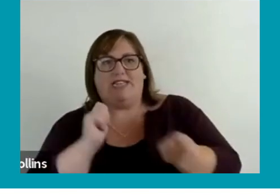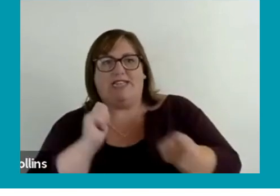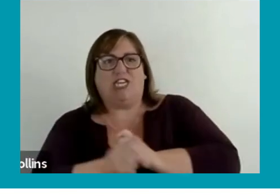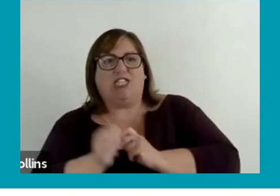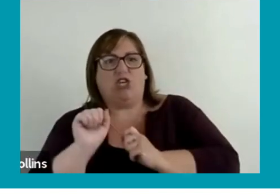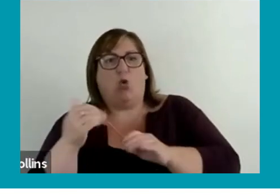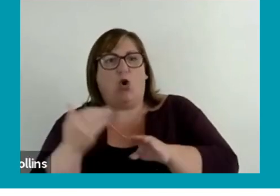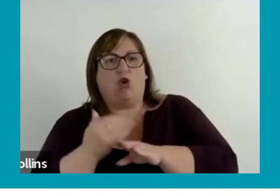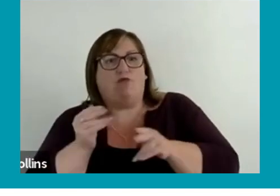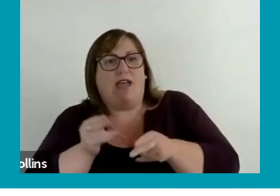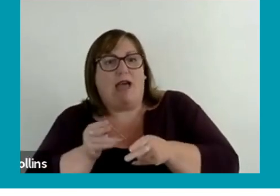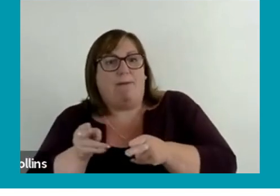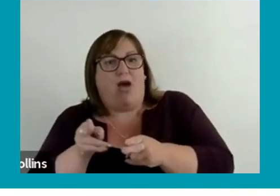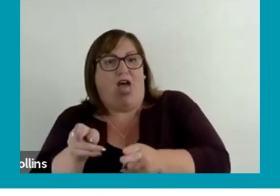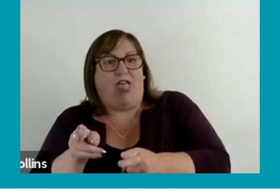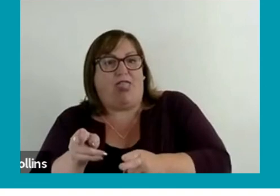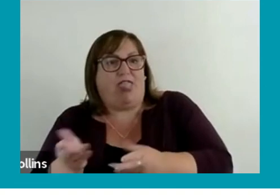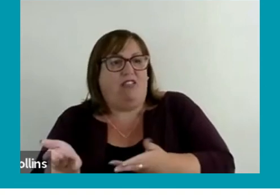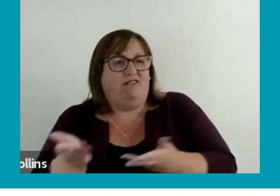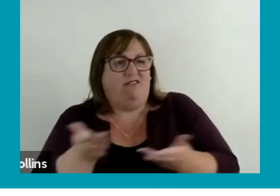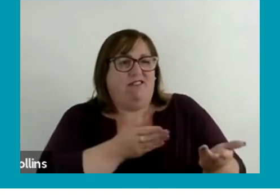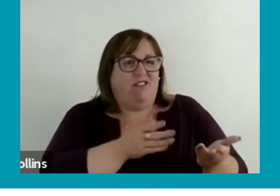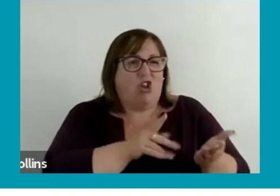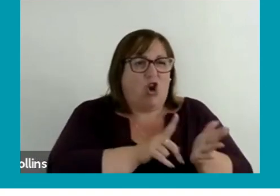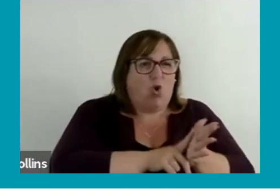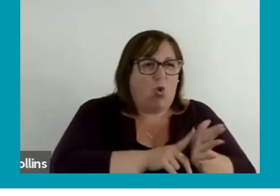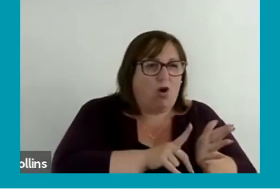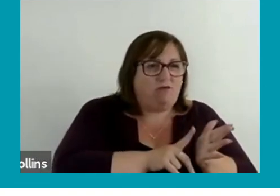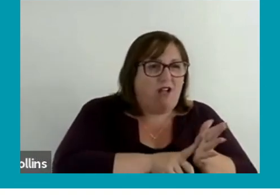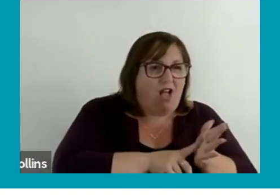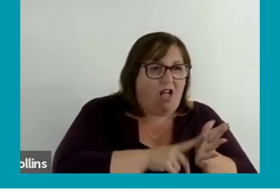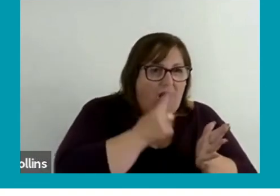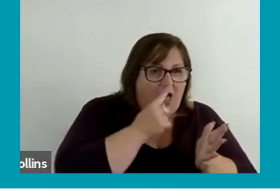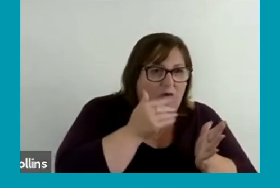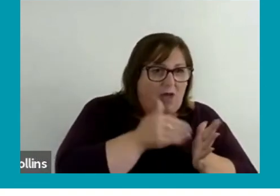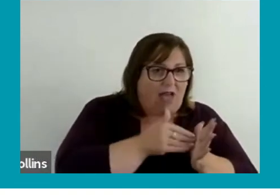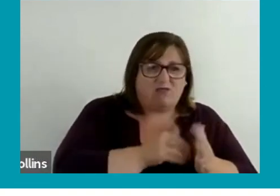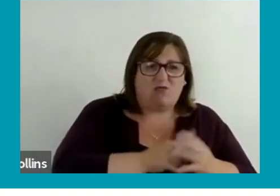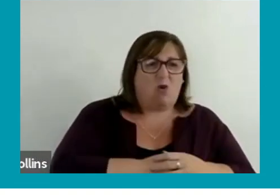fabulous thank you laura can maybe add more to that yeah no i think that that's a great and great